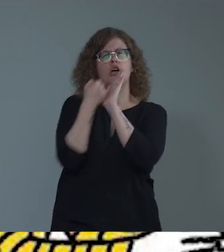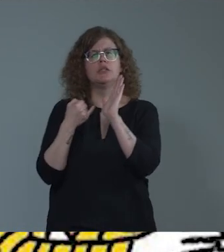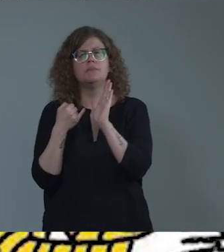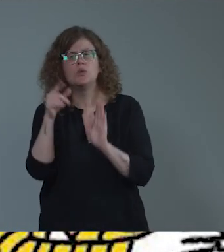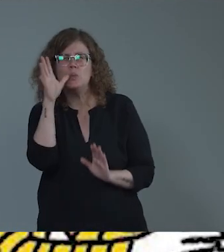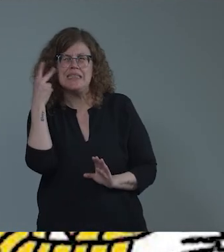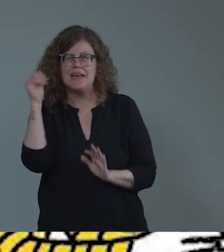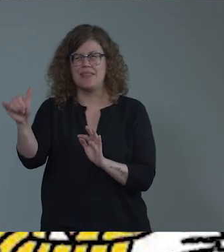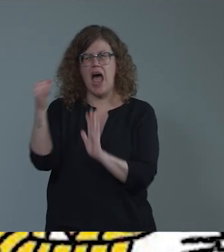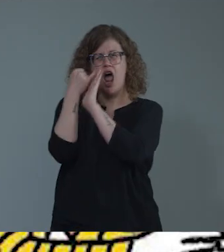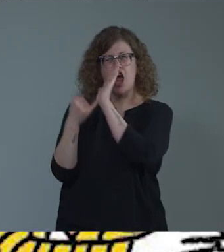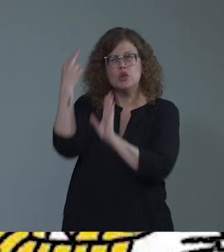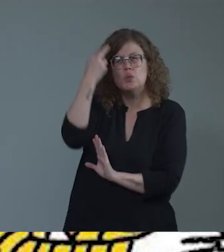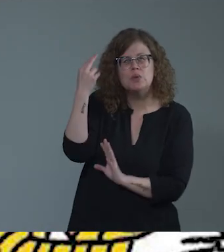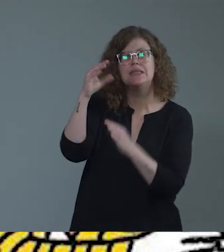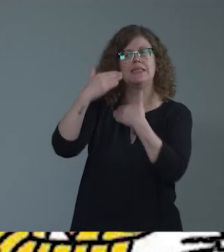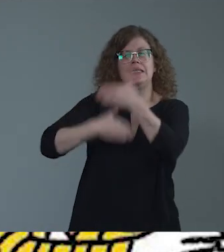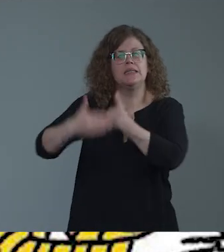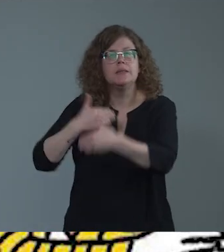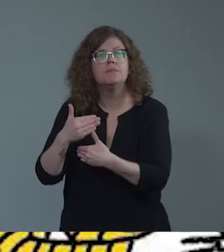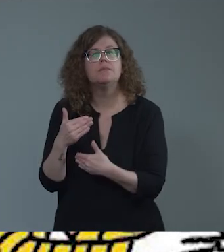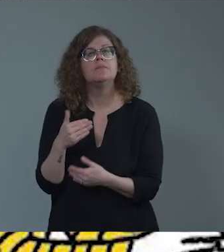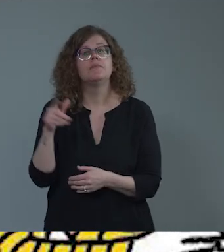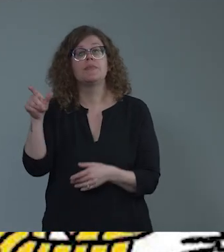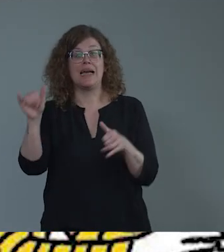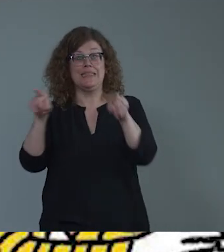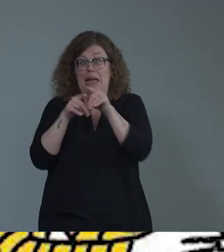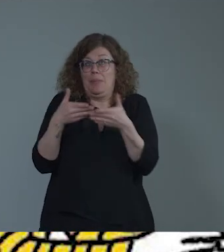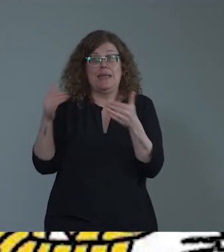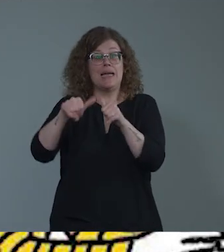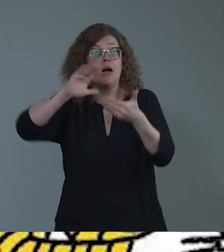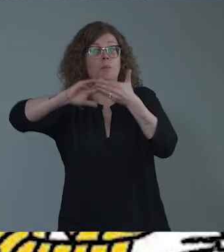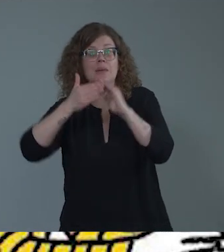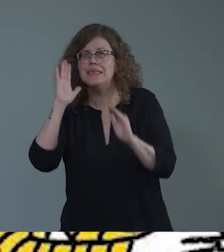It has a letter of interest, a CV, and examples of previous work, as well as previous